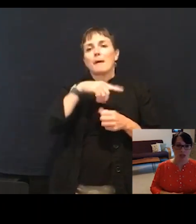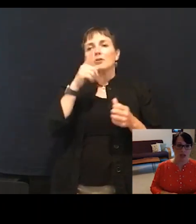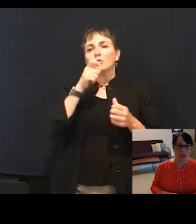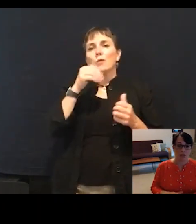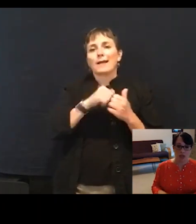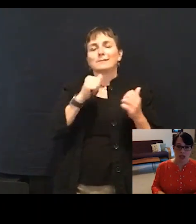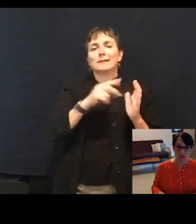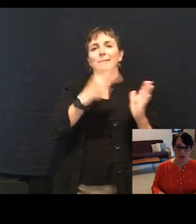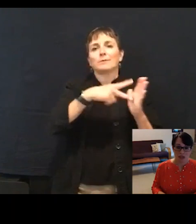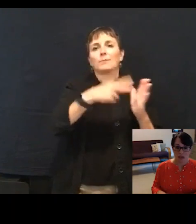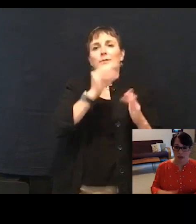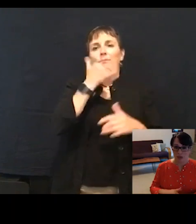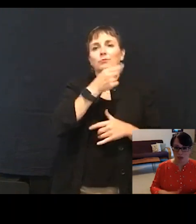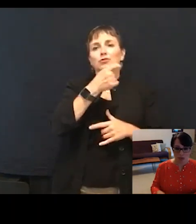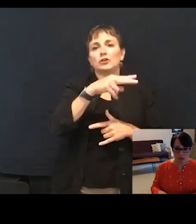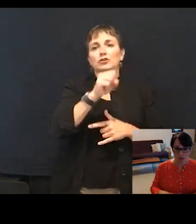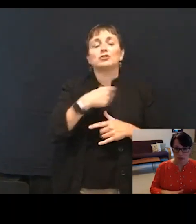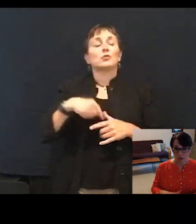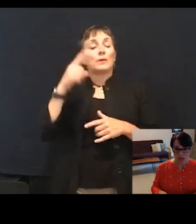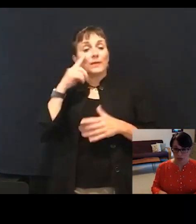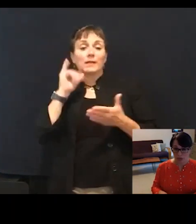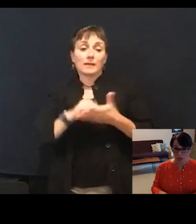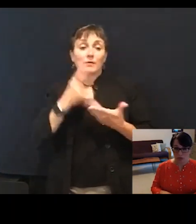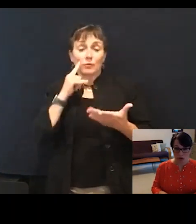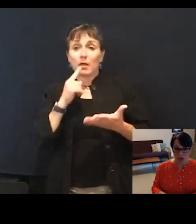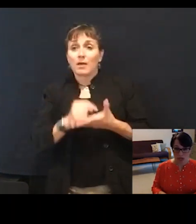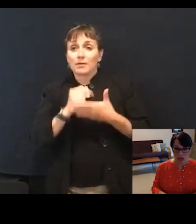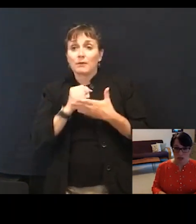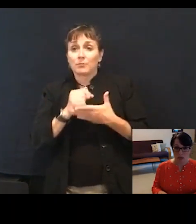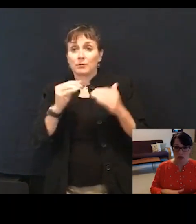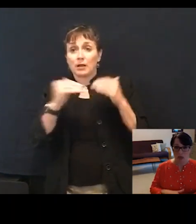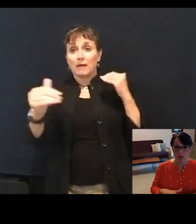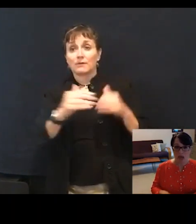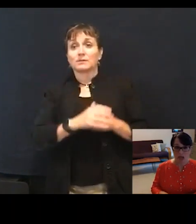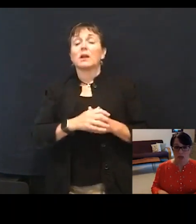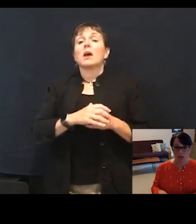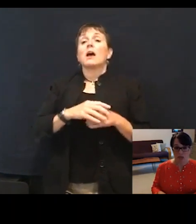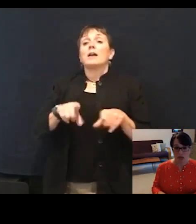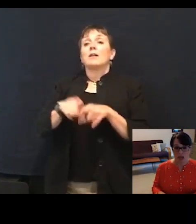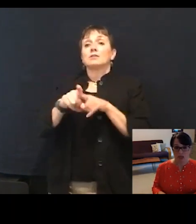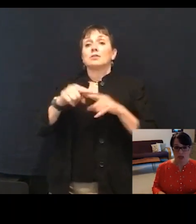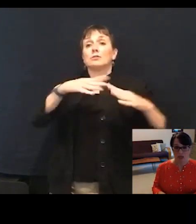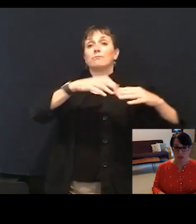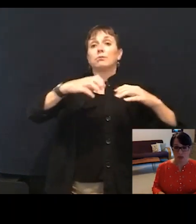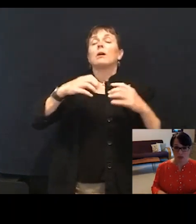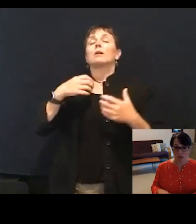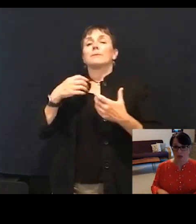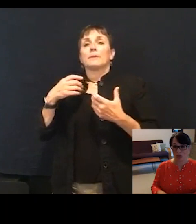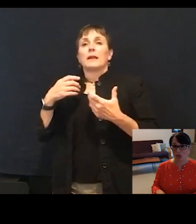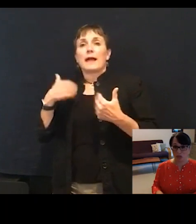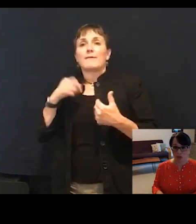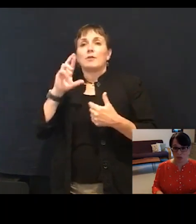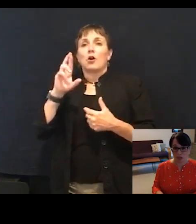The front half vectors all produced a transcript or an RNA, but only the hybrid front half vectors produced a truncated protein.